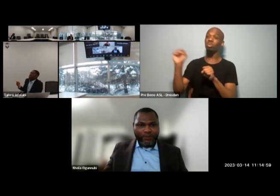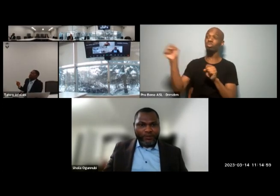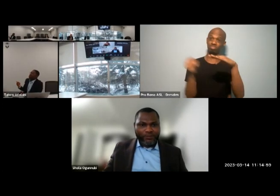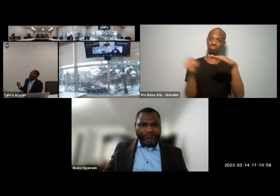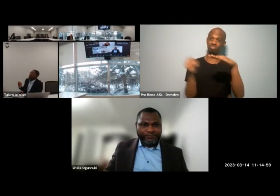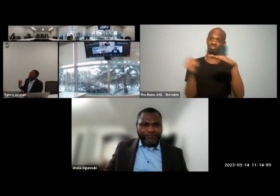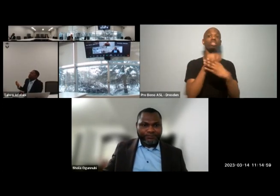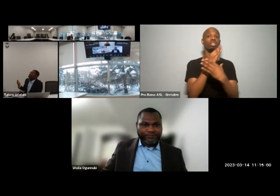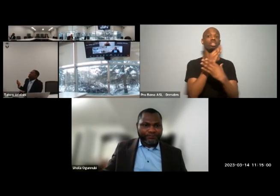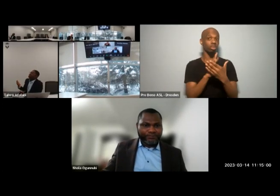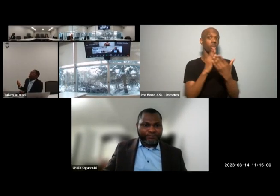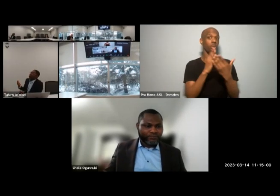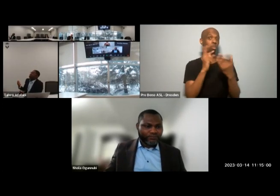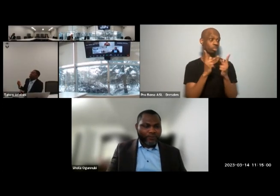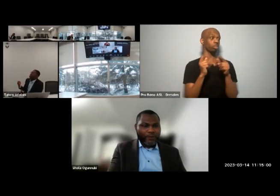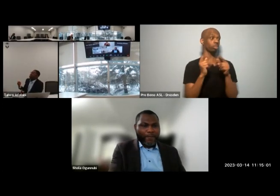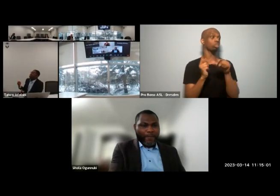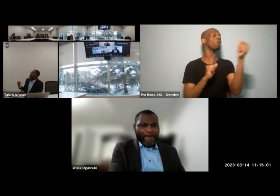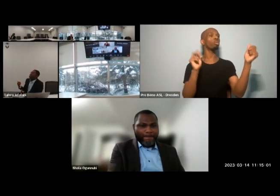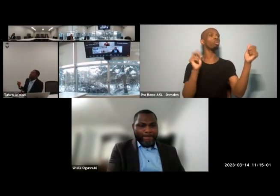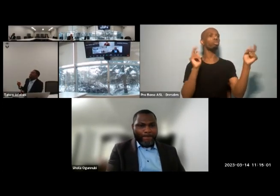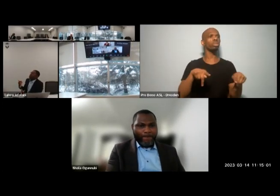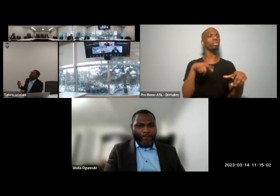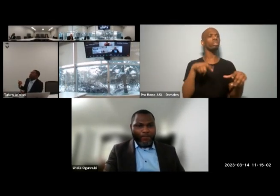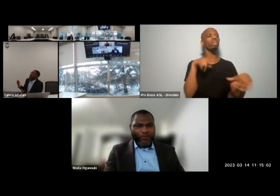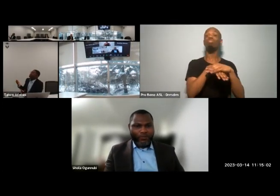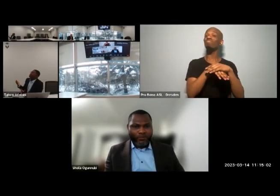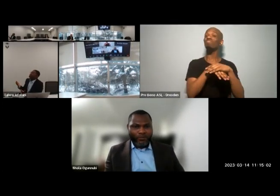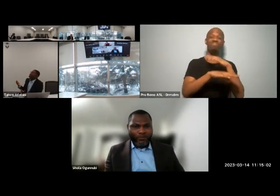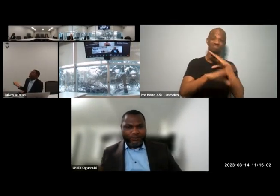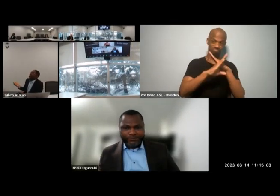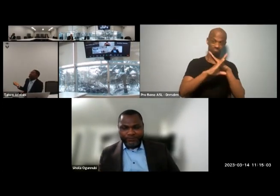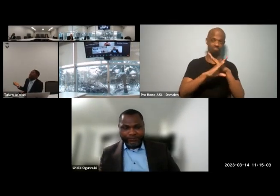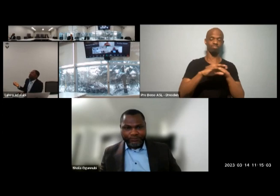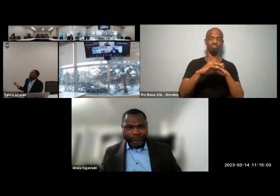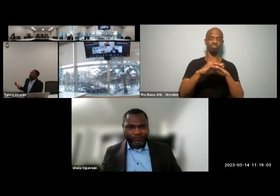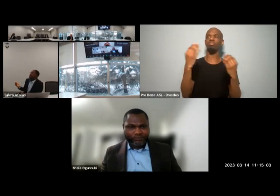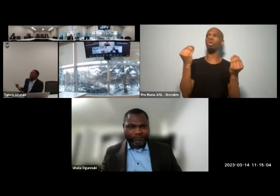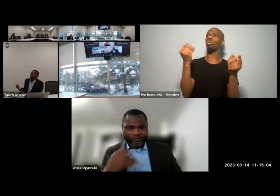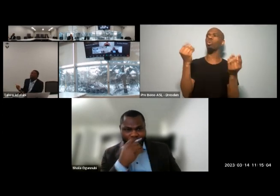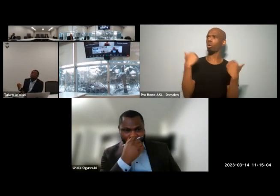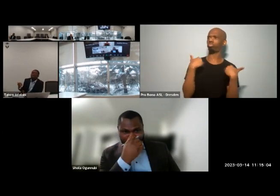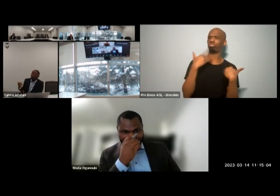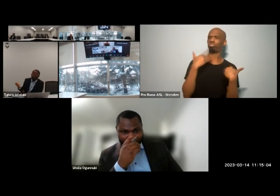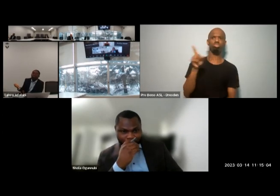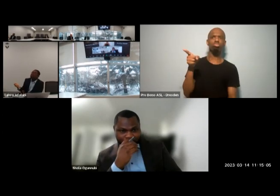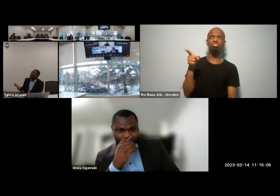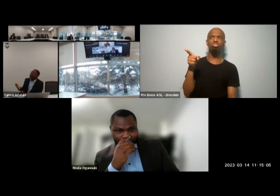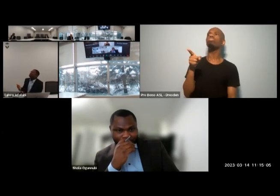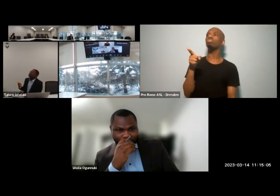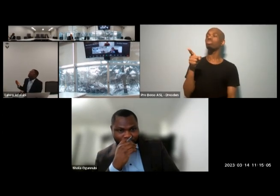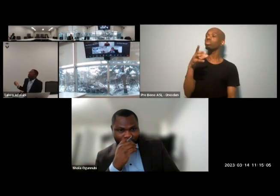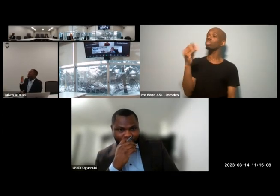and cultural diplomats who are, as it were, non-state actors and maybe they're on their individual ventures,